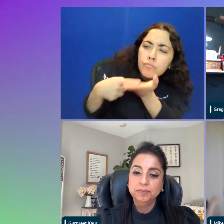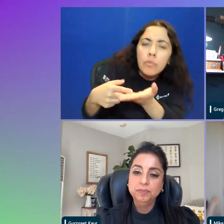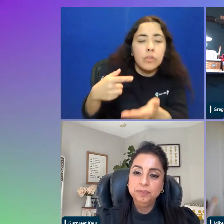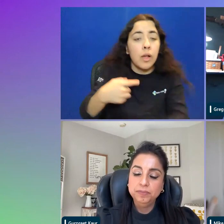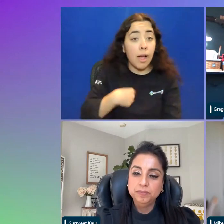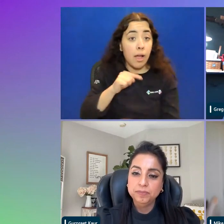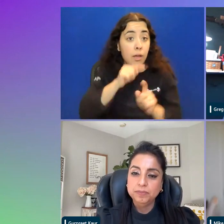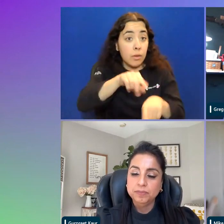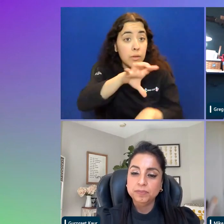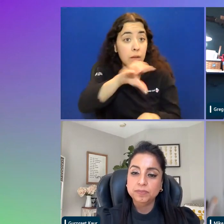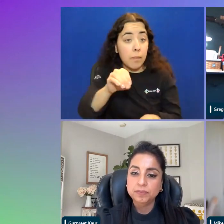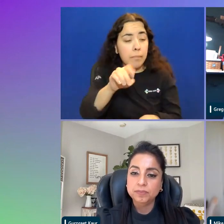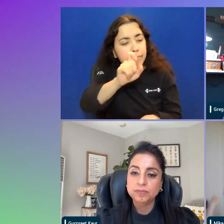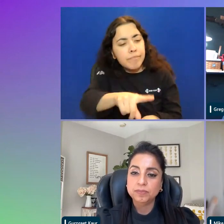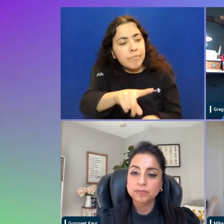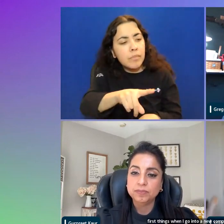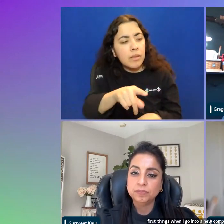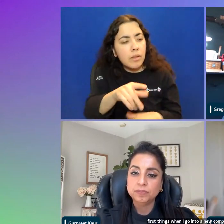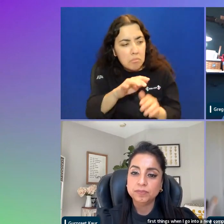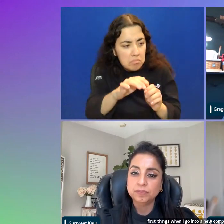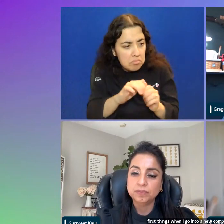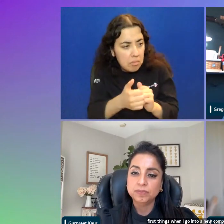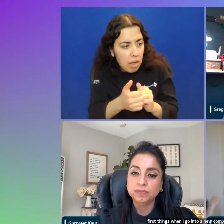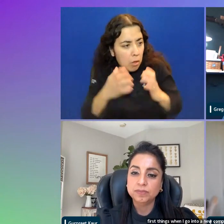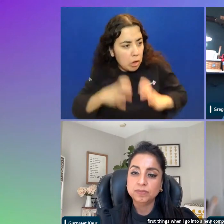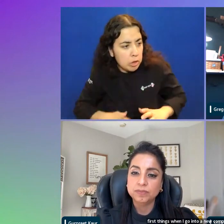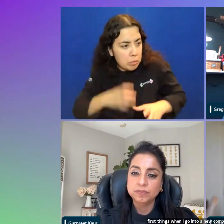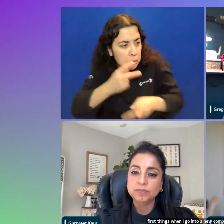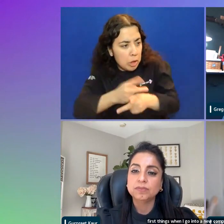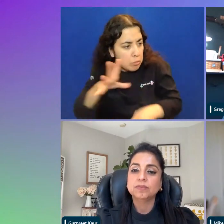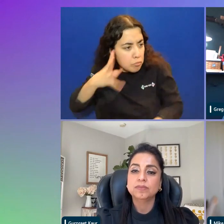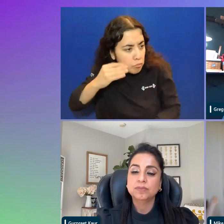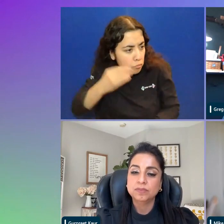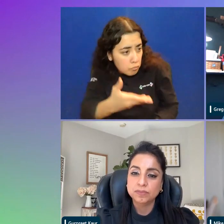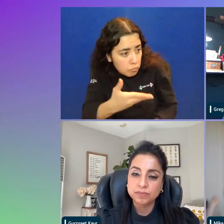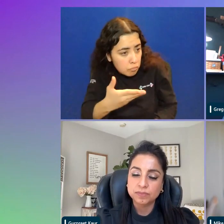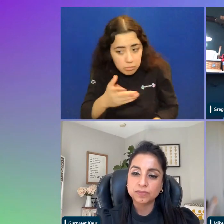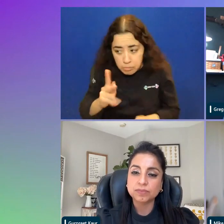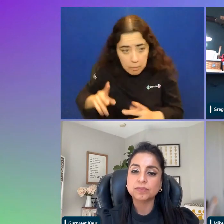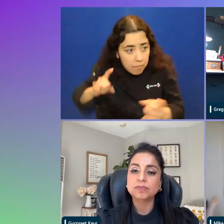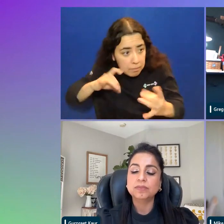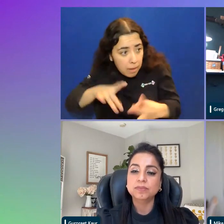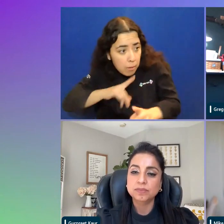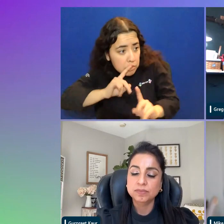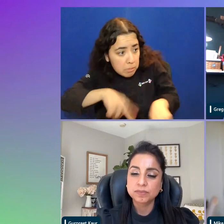company is find out how are you listening? Like the first thing I ask is how's customer care? Like are you getting response